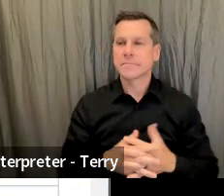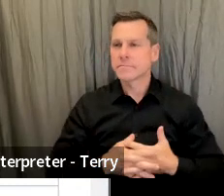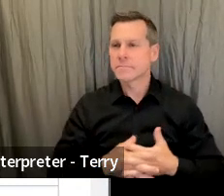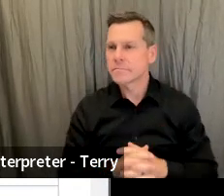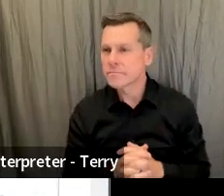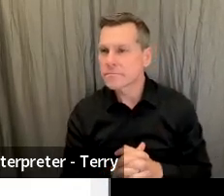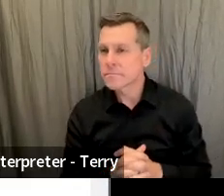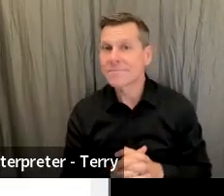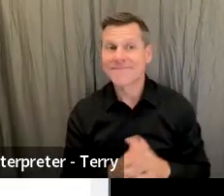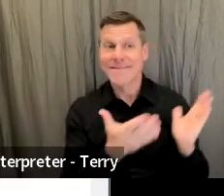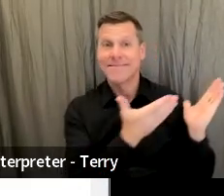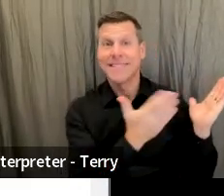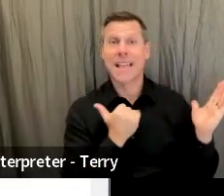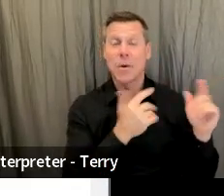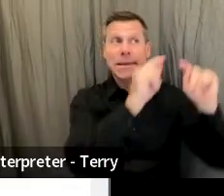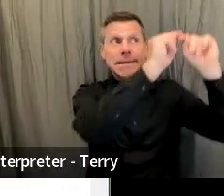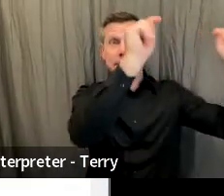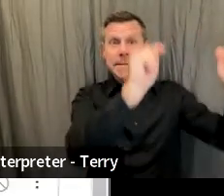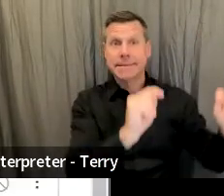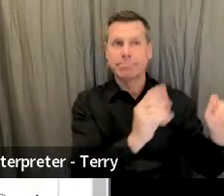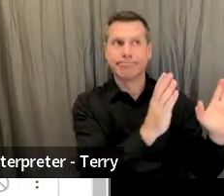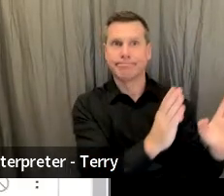So this is our template page, and we have templates for pretty much